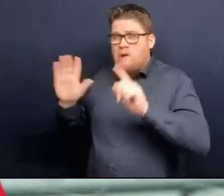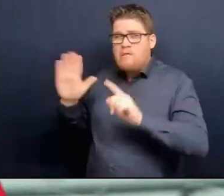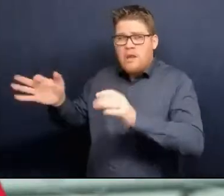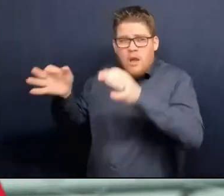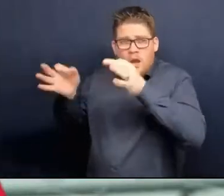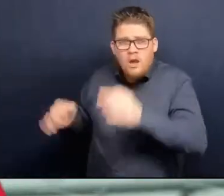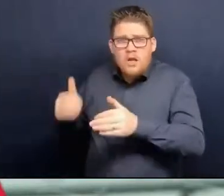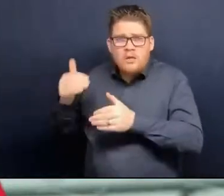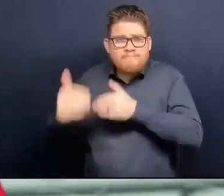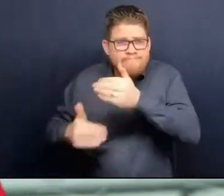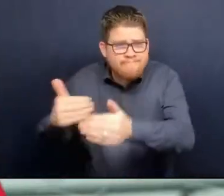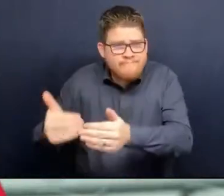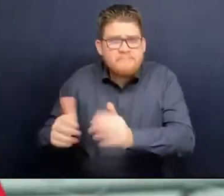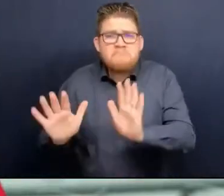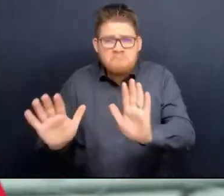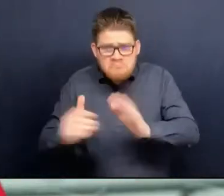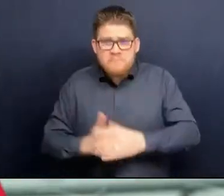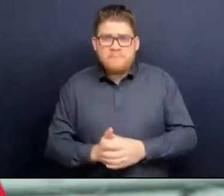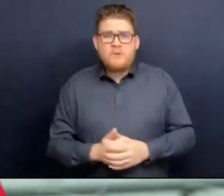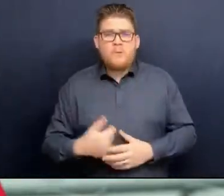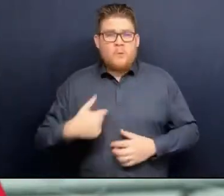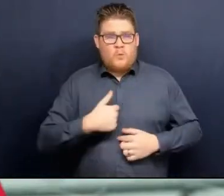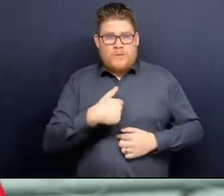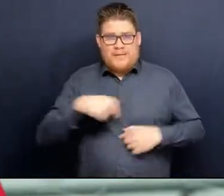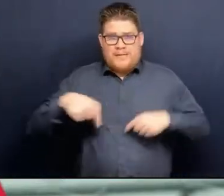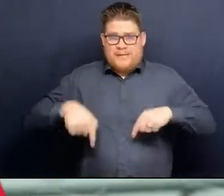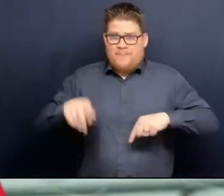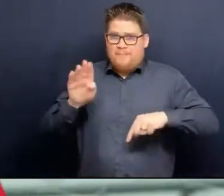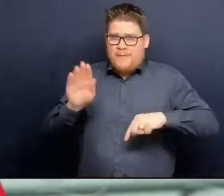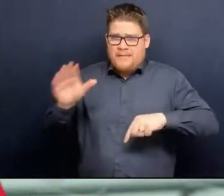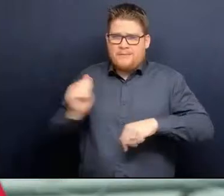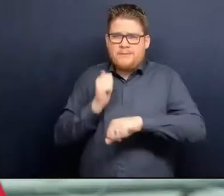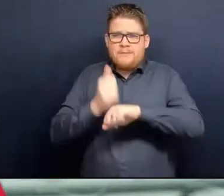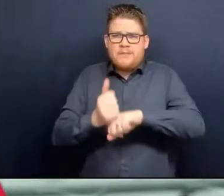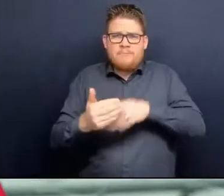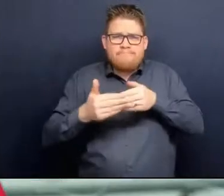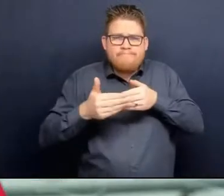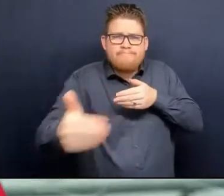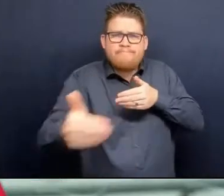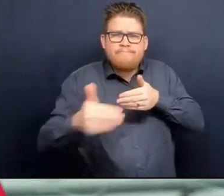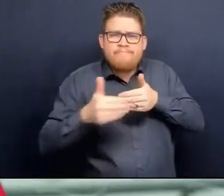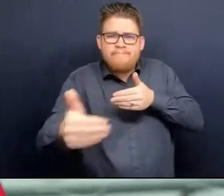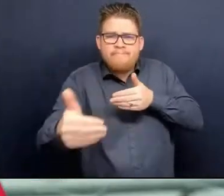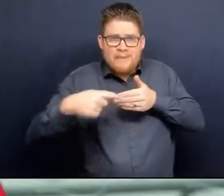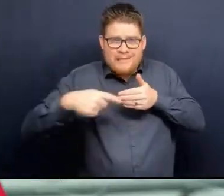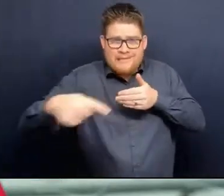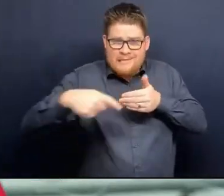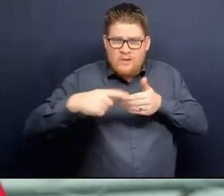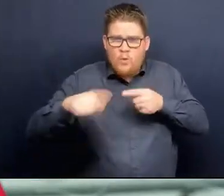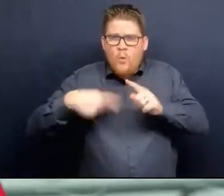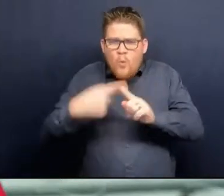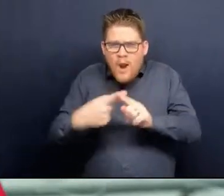this and you know what we've done is given a timeline for when we're revising things we've